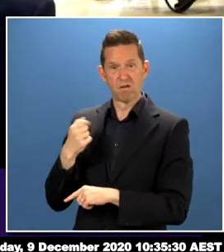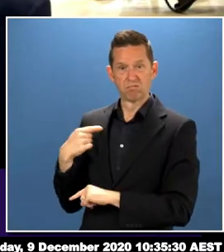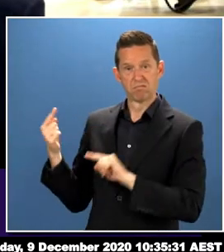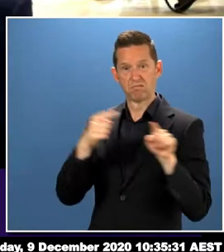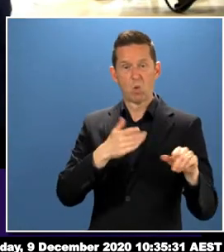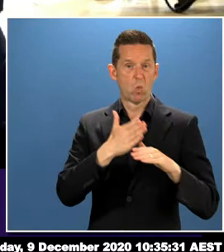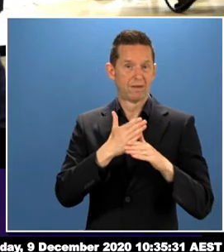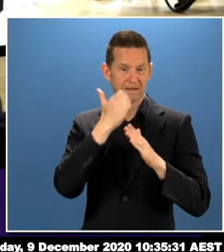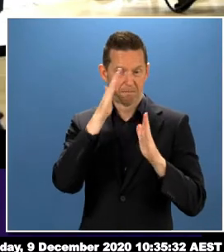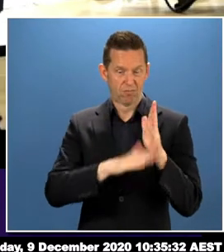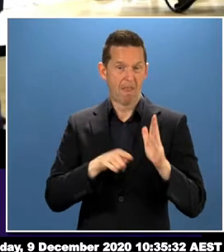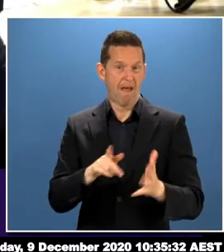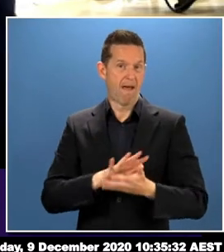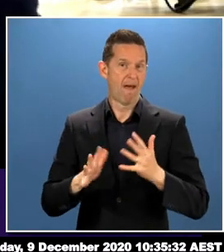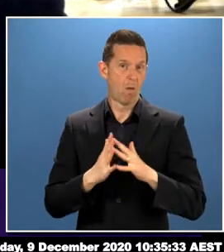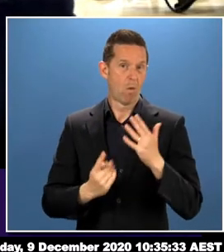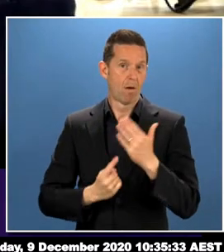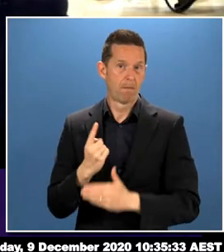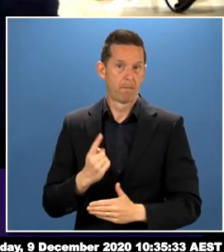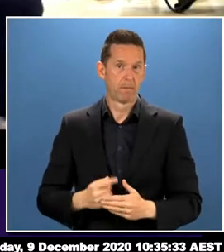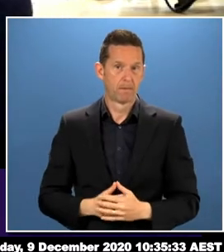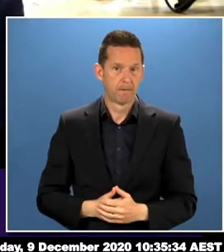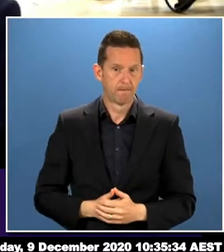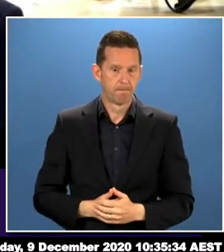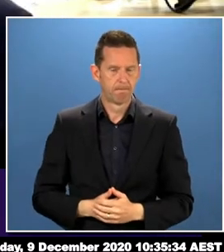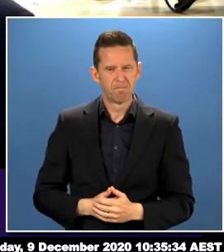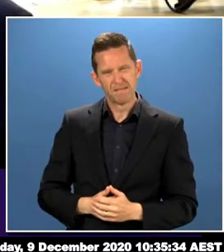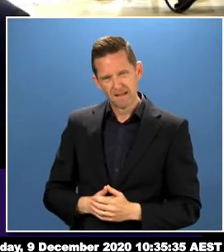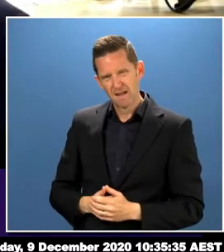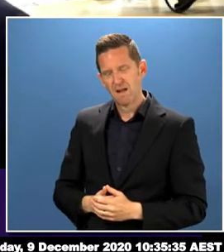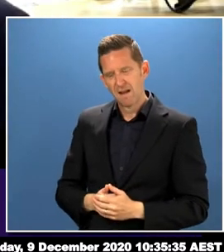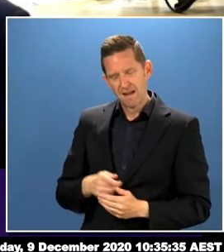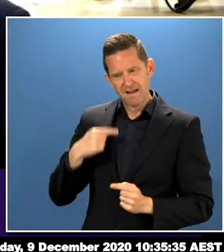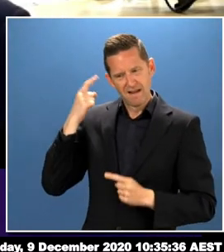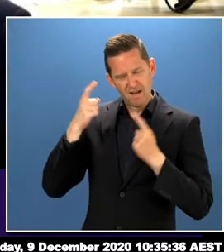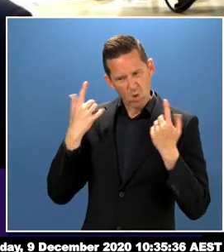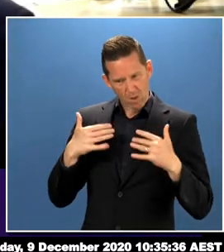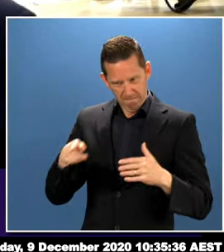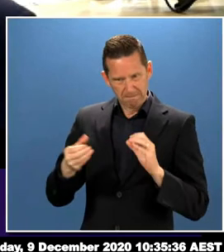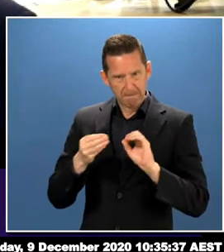Can you tell me a little bit about that work experience. I imagine it would have been a bit daunting, was it, to go in and start